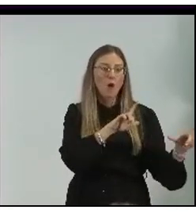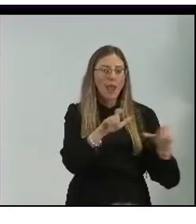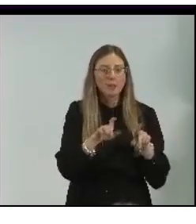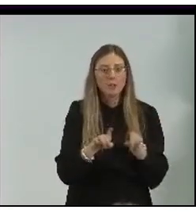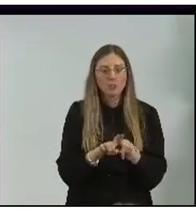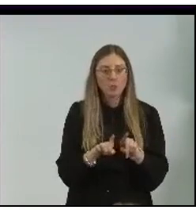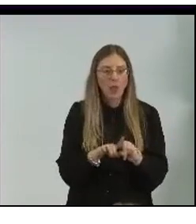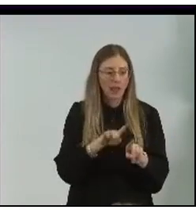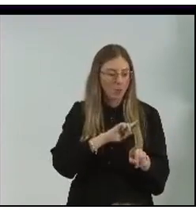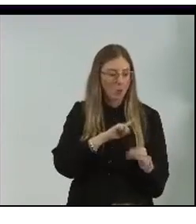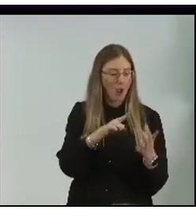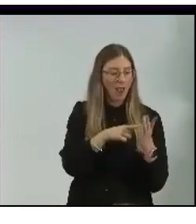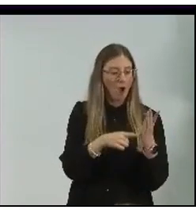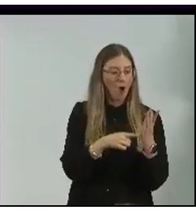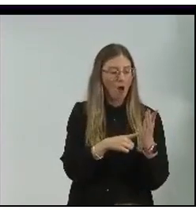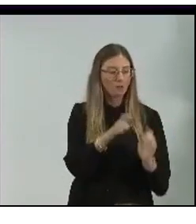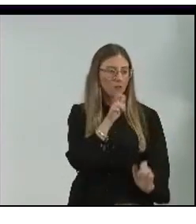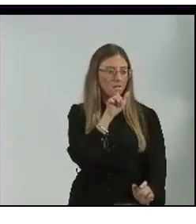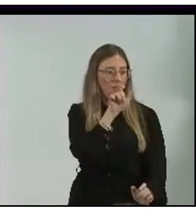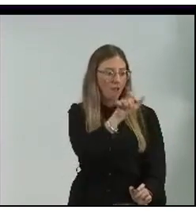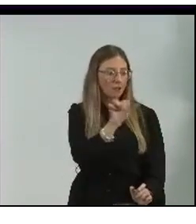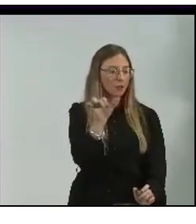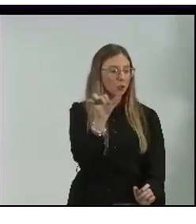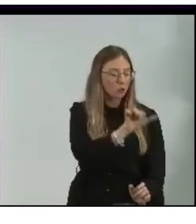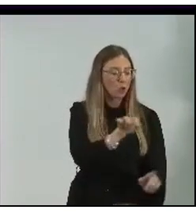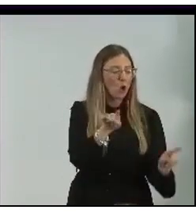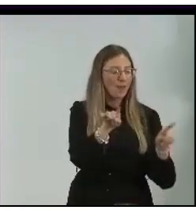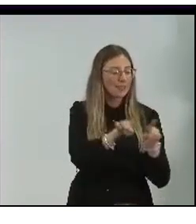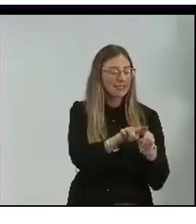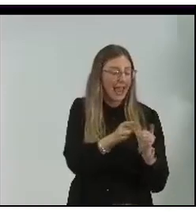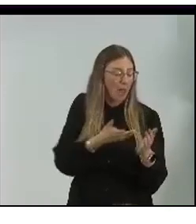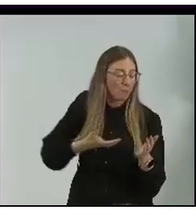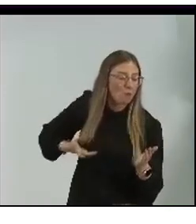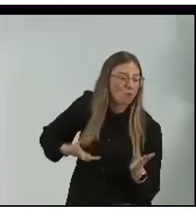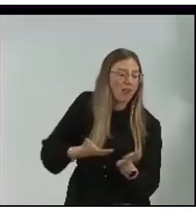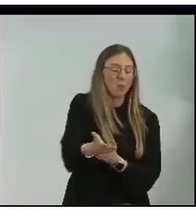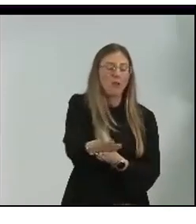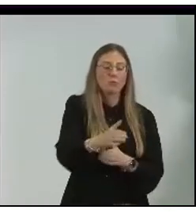alt text should have that same brand voice that's pulled all the way through as well.